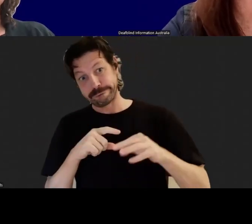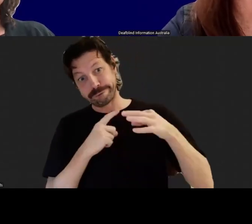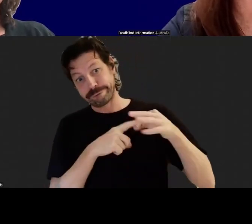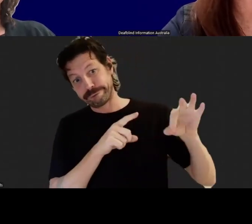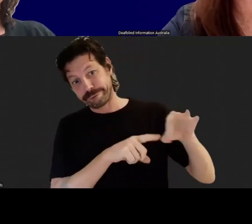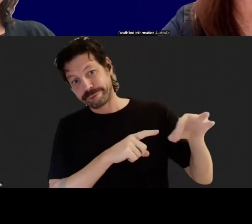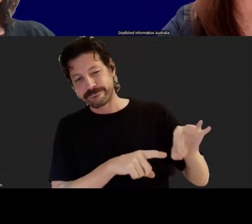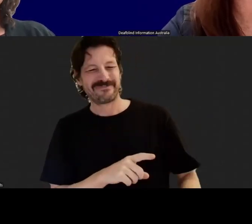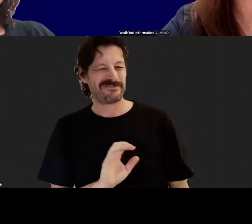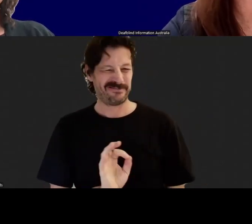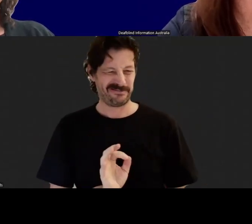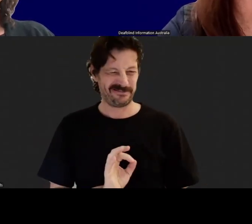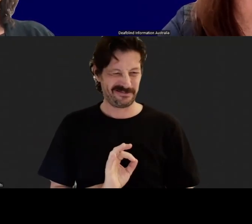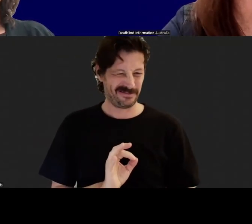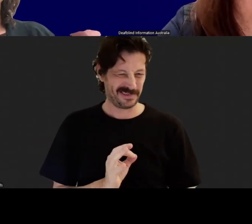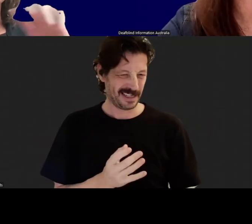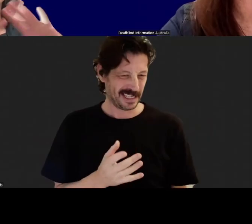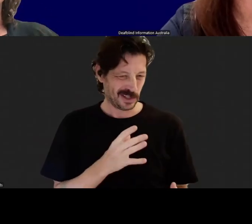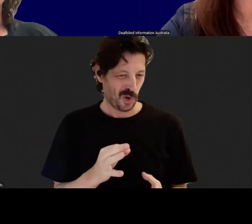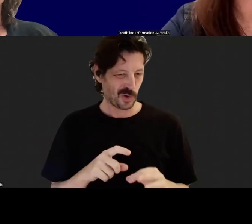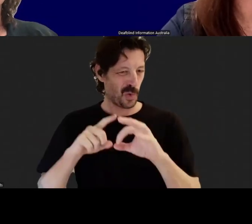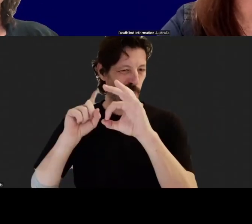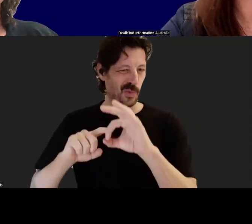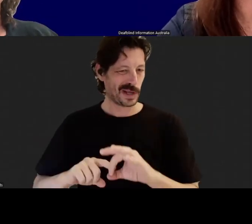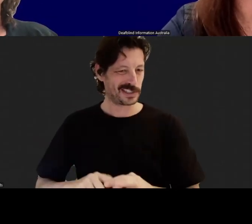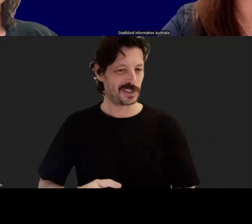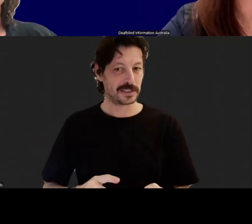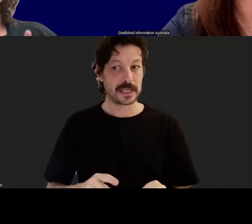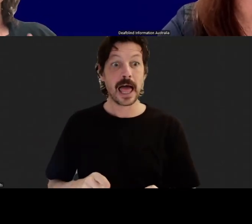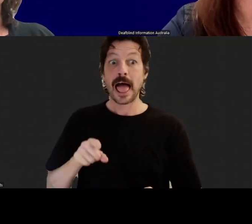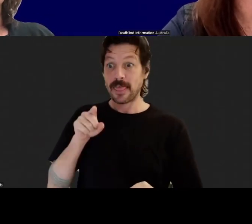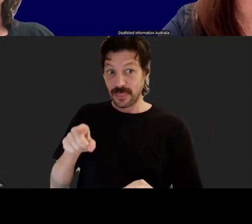based. They're not a questionnaire-based one. It's something I complete after I've observed